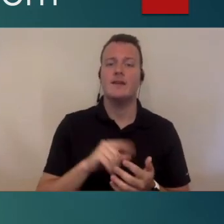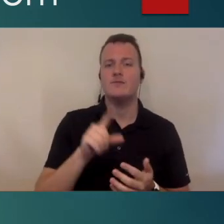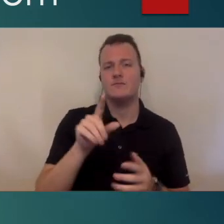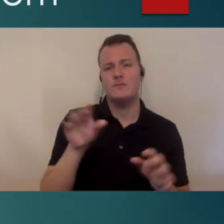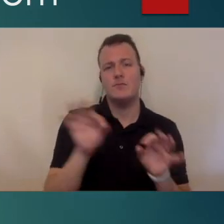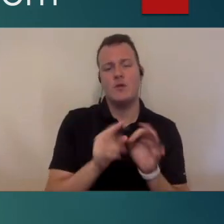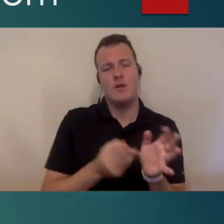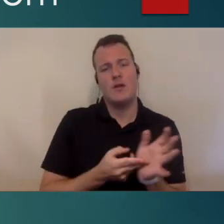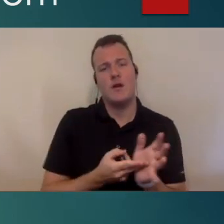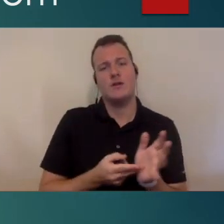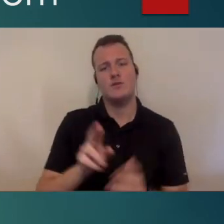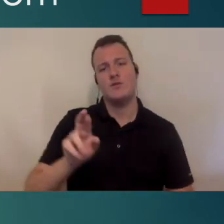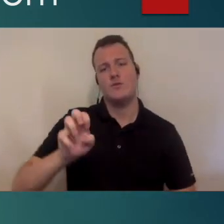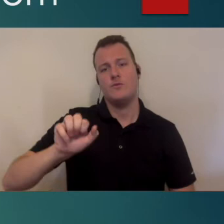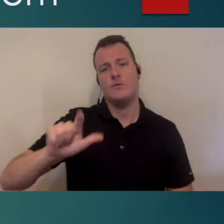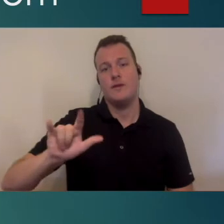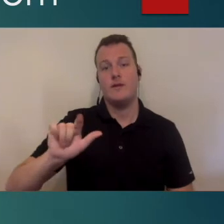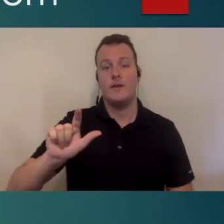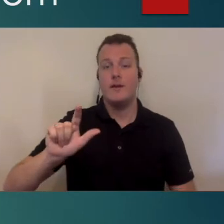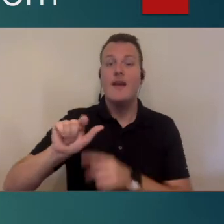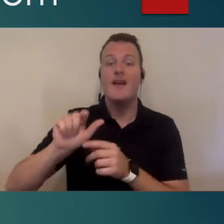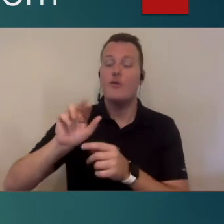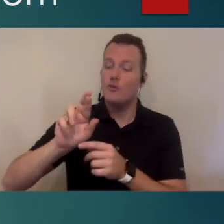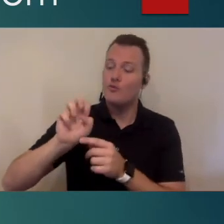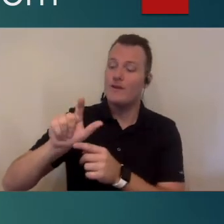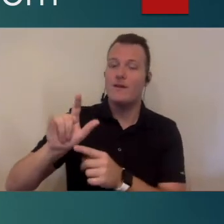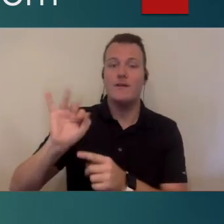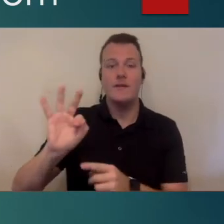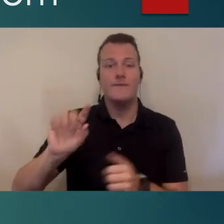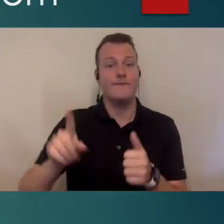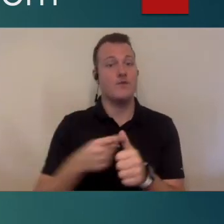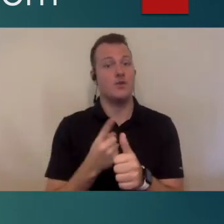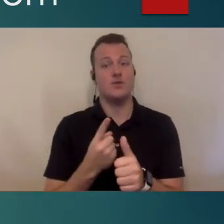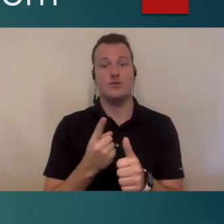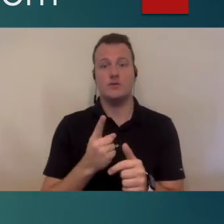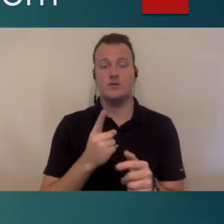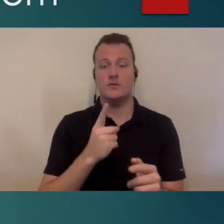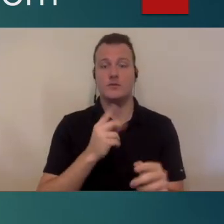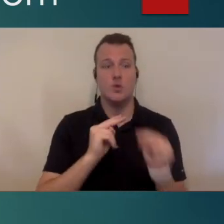If this is your first negotiation, or you're nervous, just say so. You being